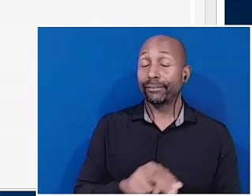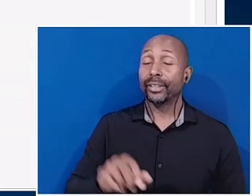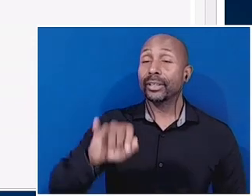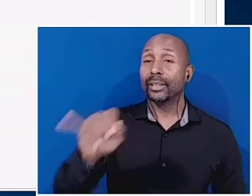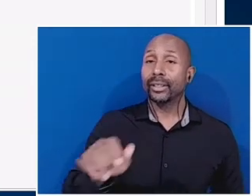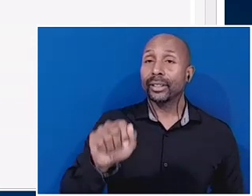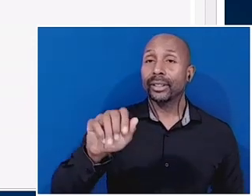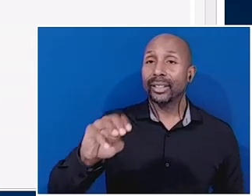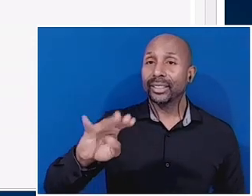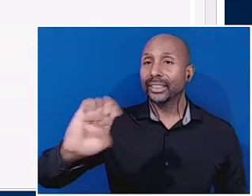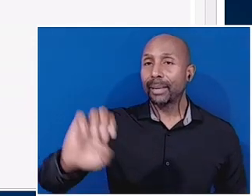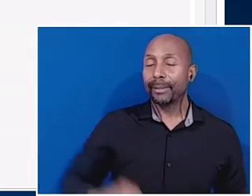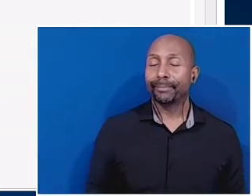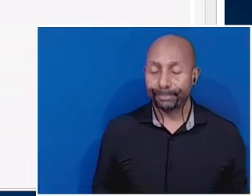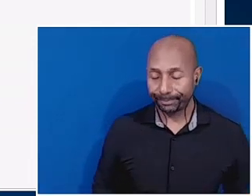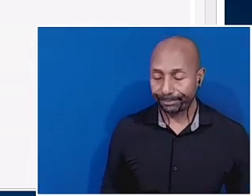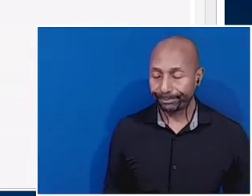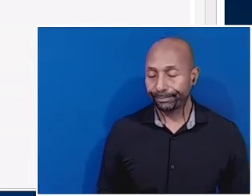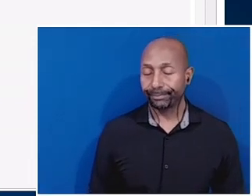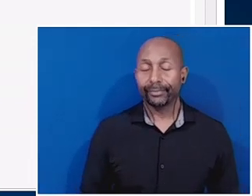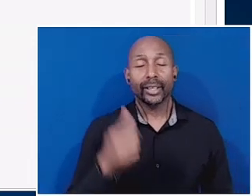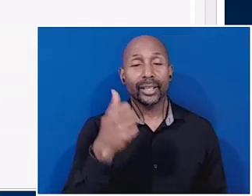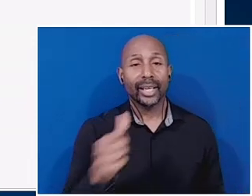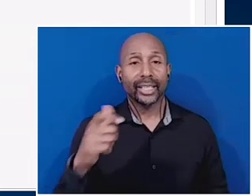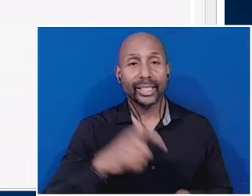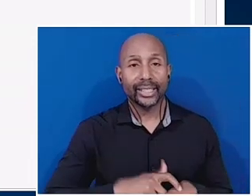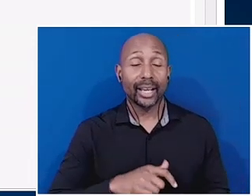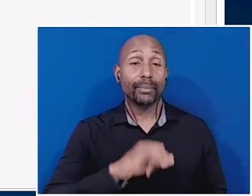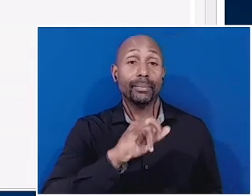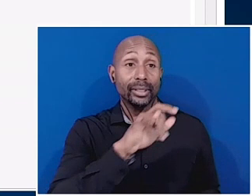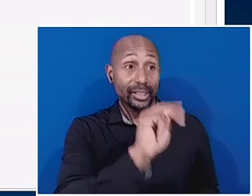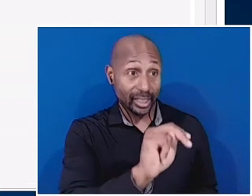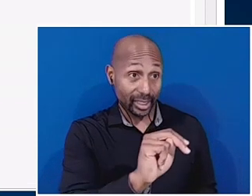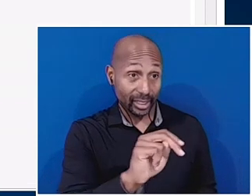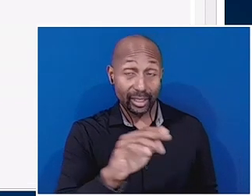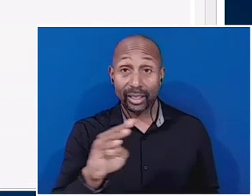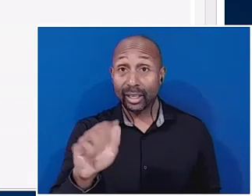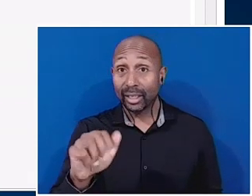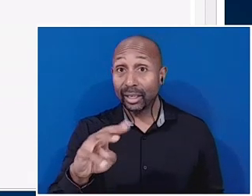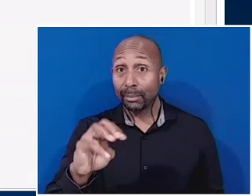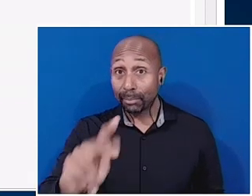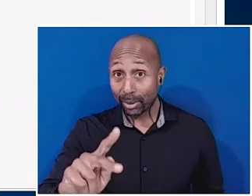Anytime Jillian, Barmak, and Scott agree, I think I've saved time.